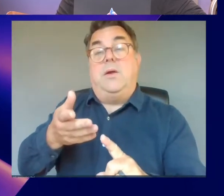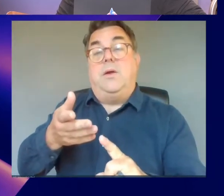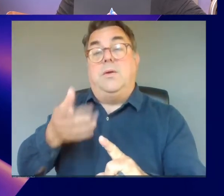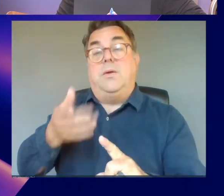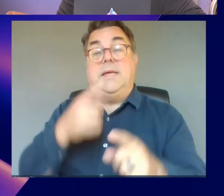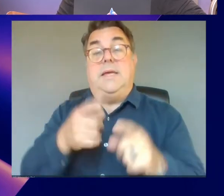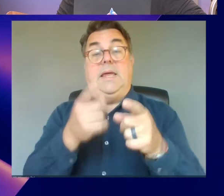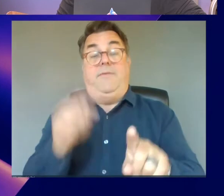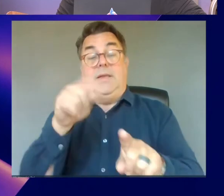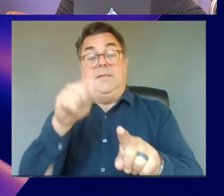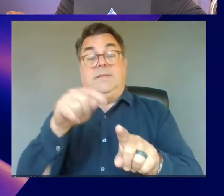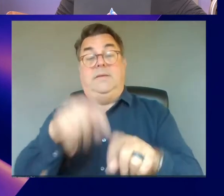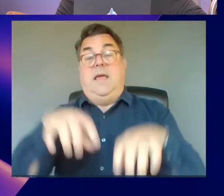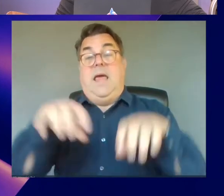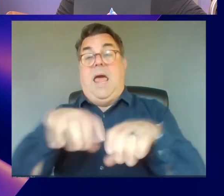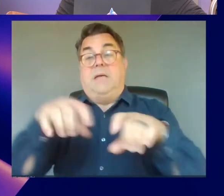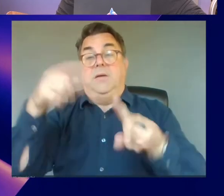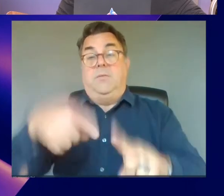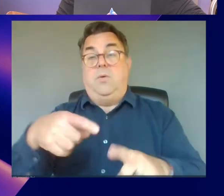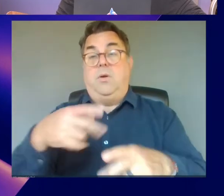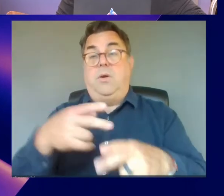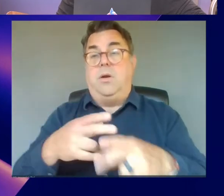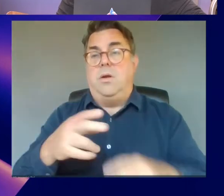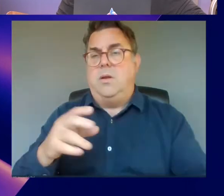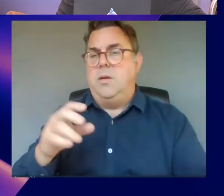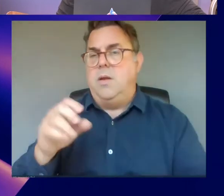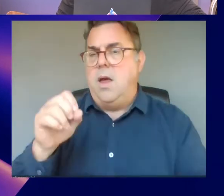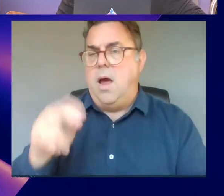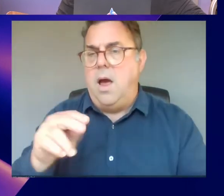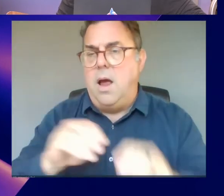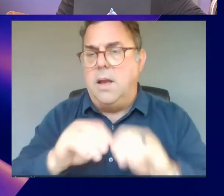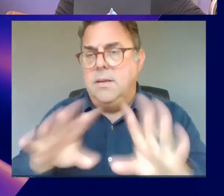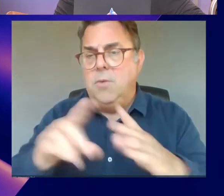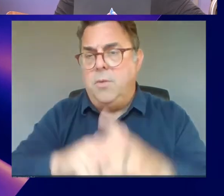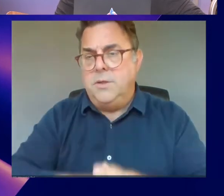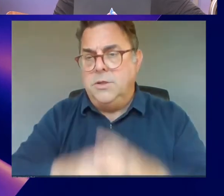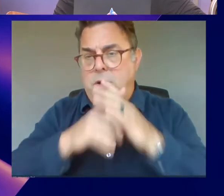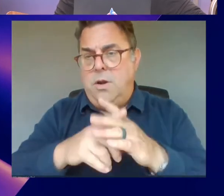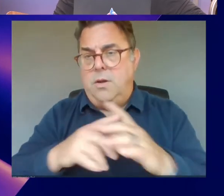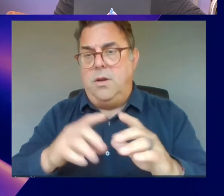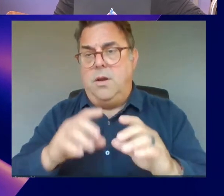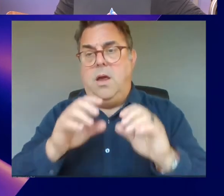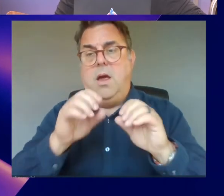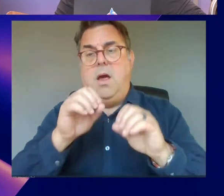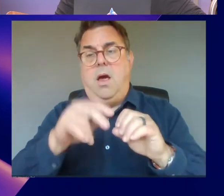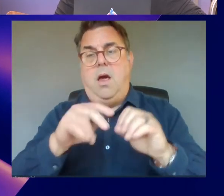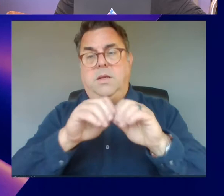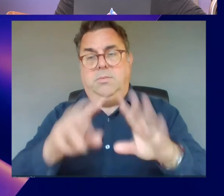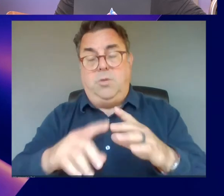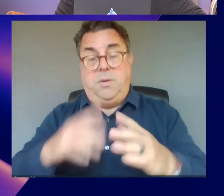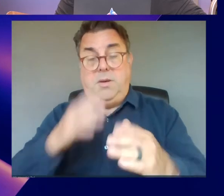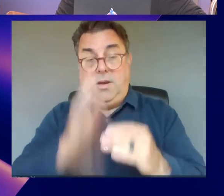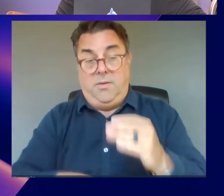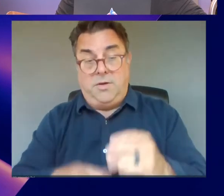an action point, called On Deployment Start. We have one On Deployment Complete, and then we have this middle one here, On Deployment Rollback